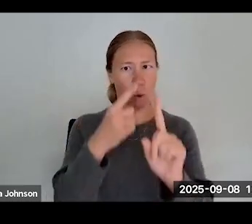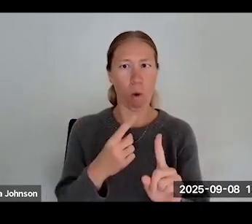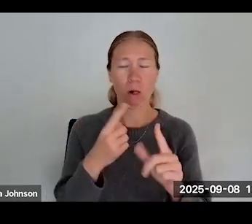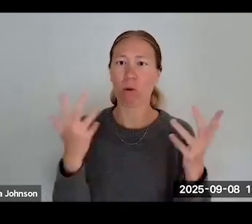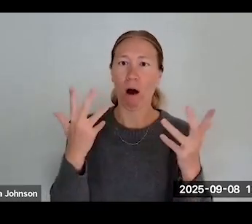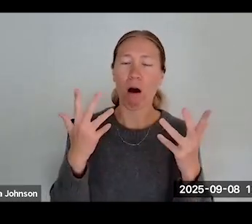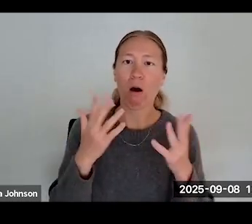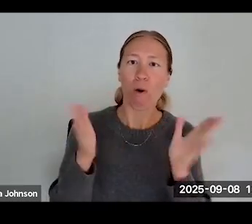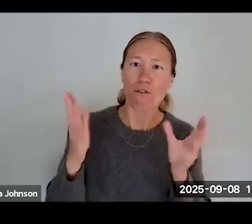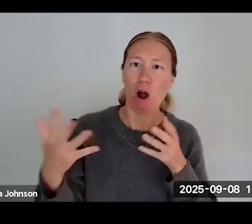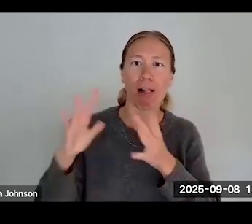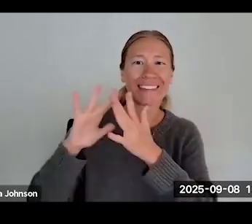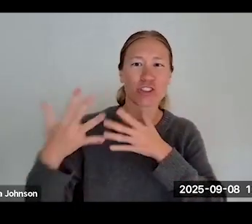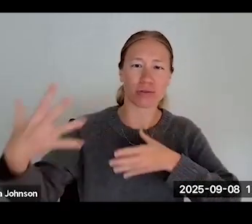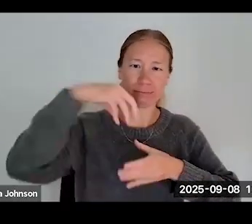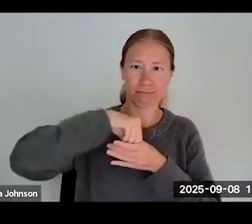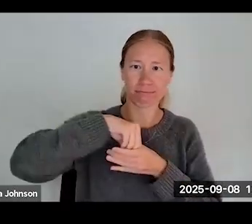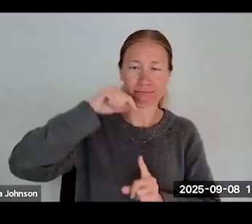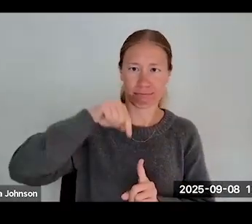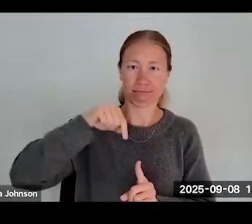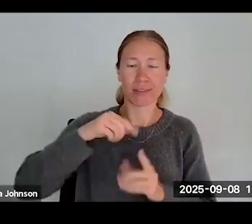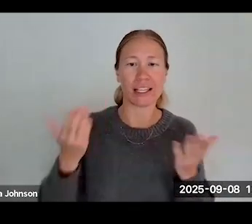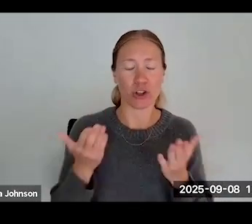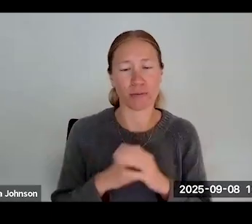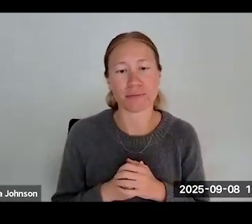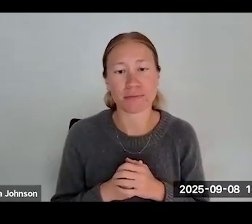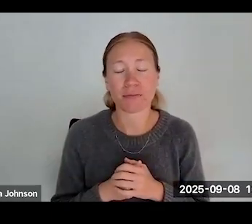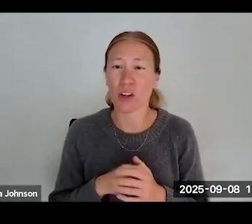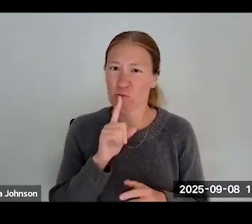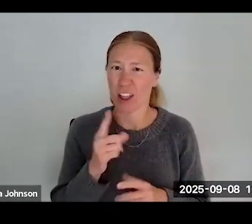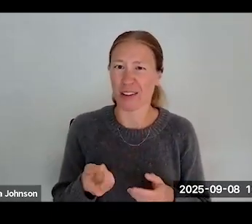and in this case, digital inclusion. An impactful quote that is relevant